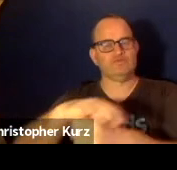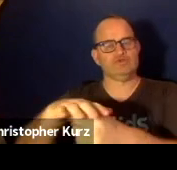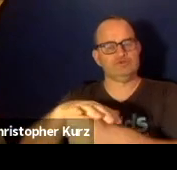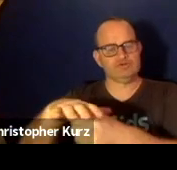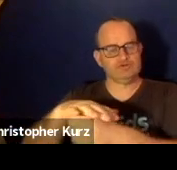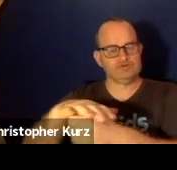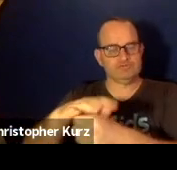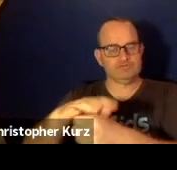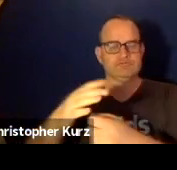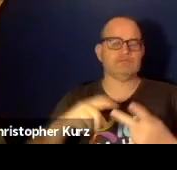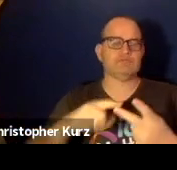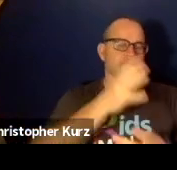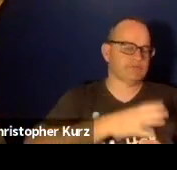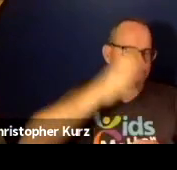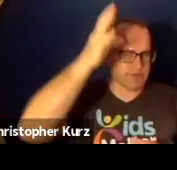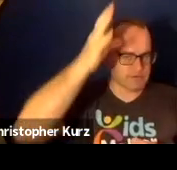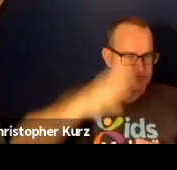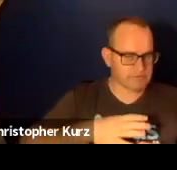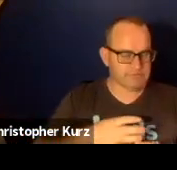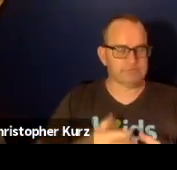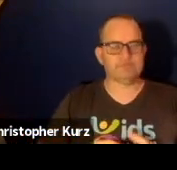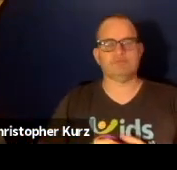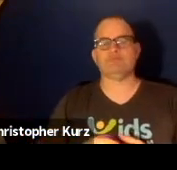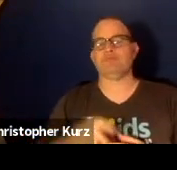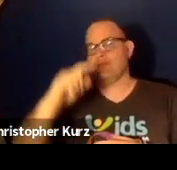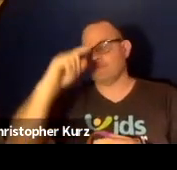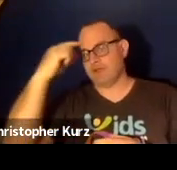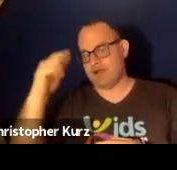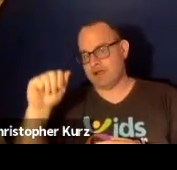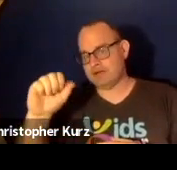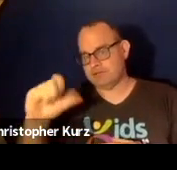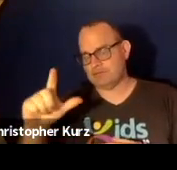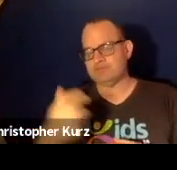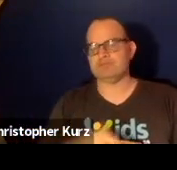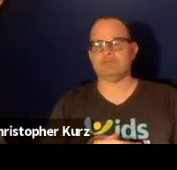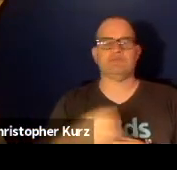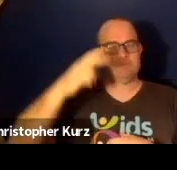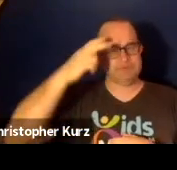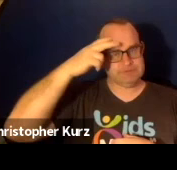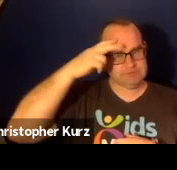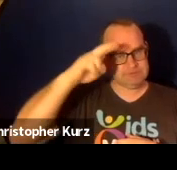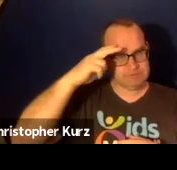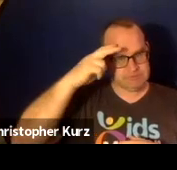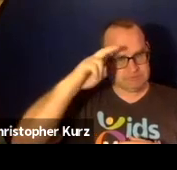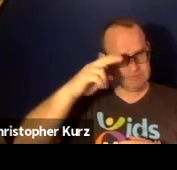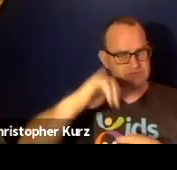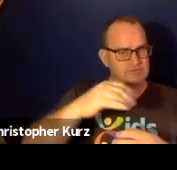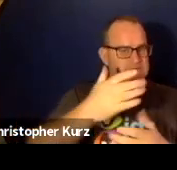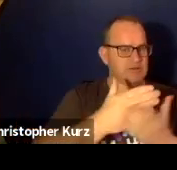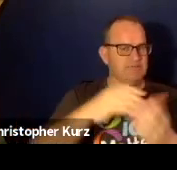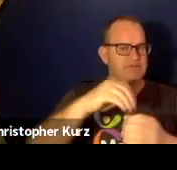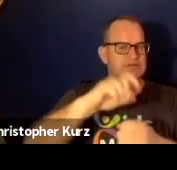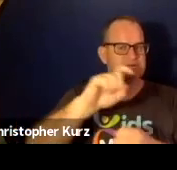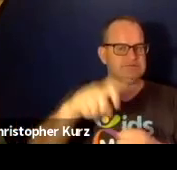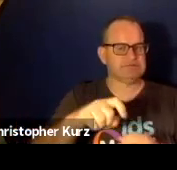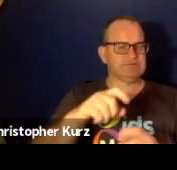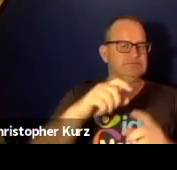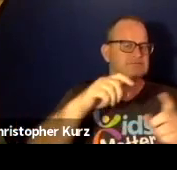We want to include not only national languages, but also regional variations – that may include Black ASL